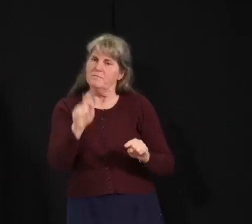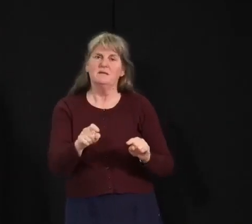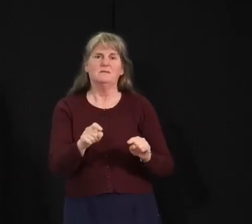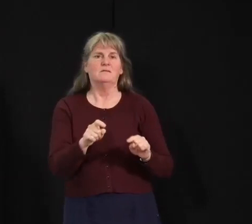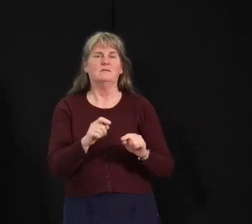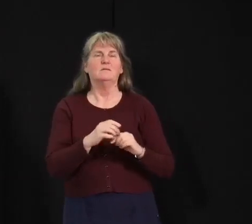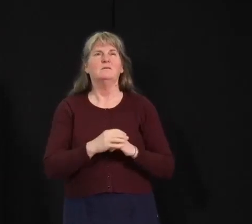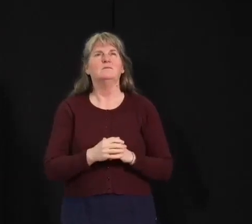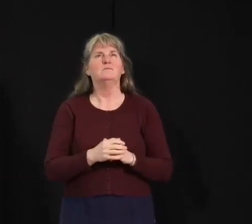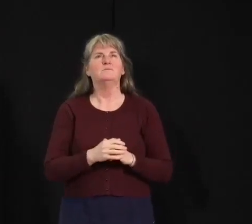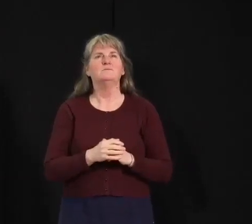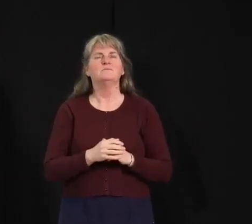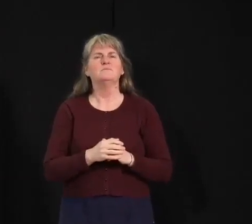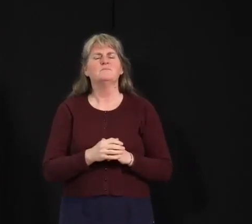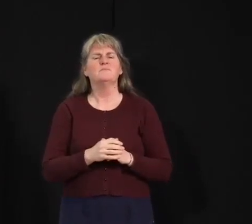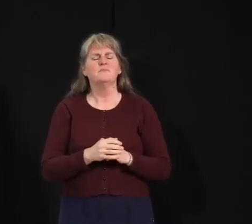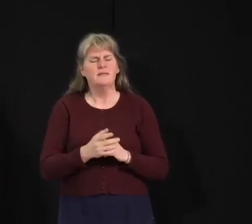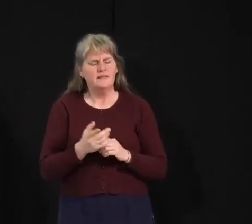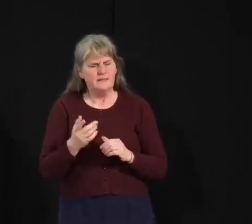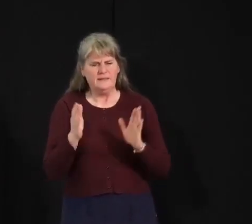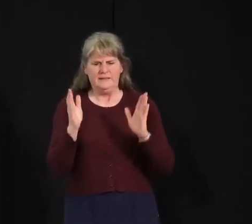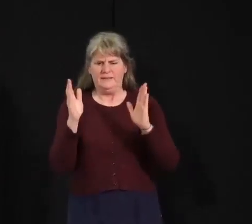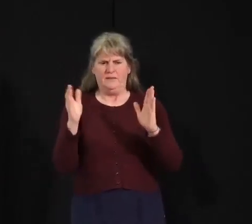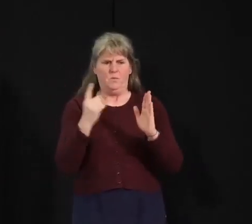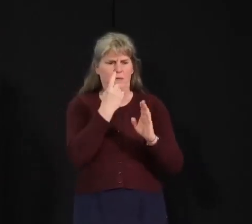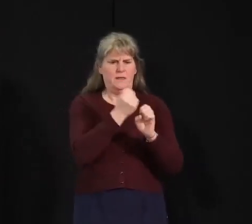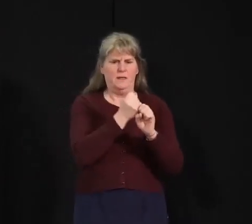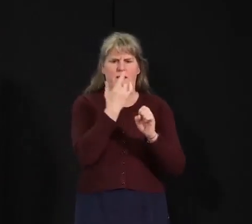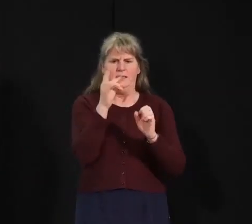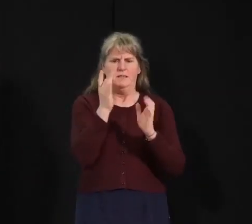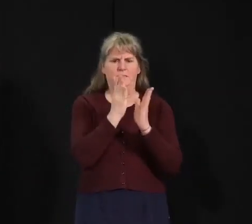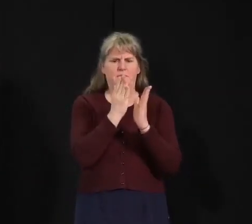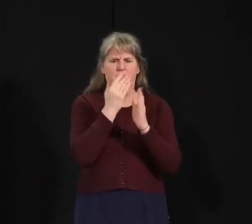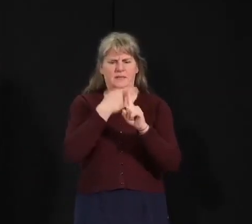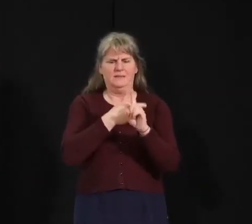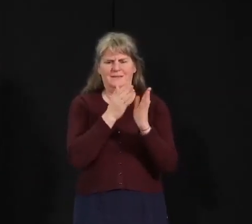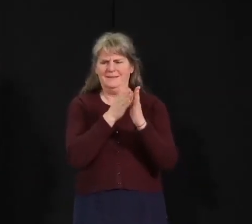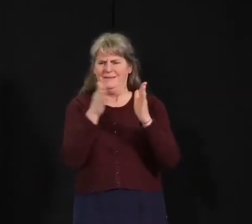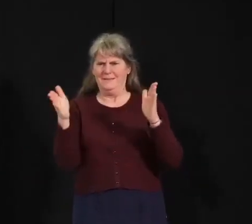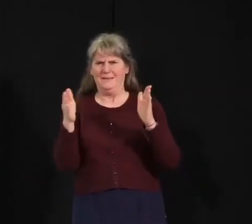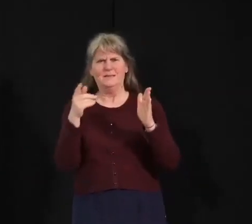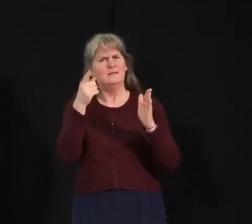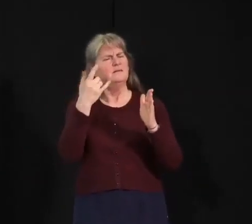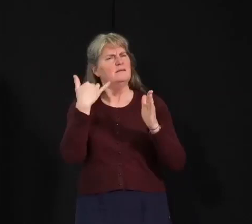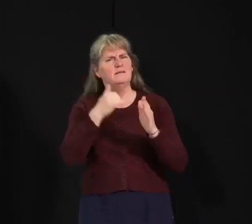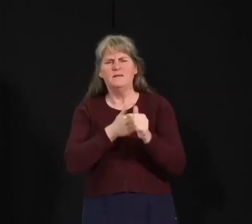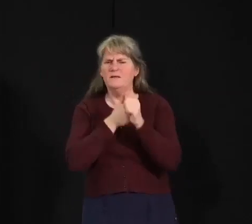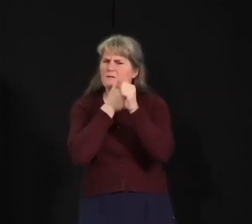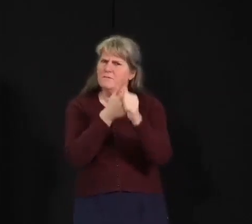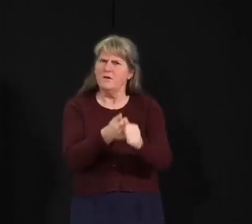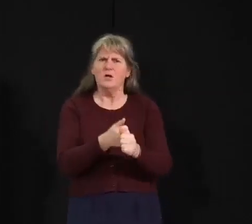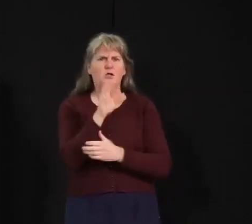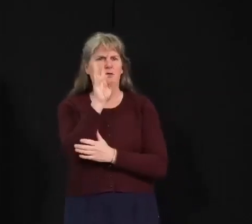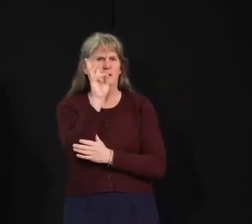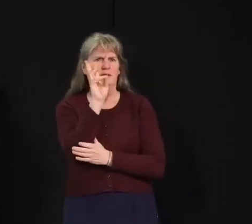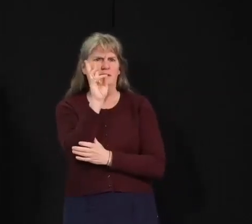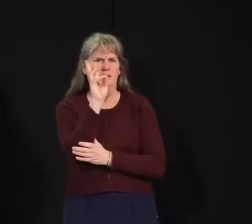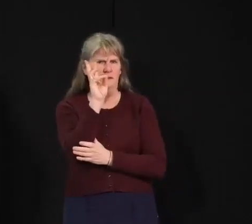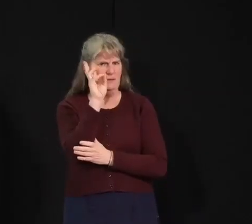That all workplaces are in compliance with COVID prevention practices. And that we engage fully with communities and stakeholders in